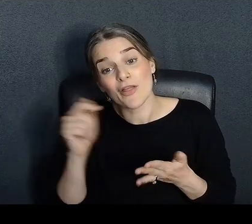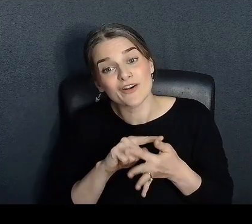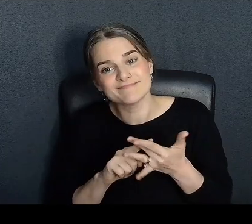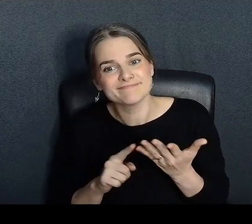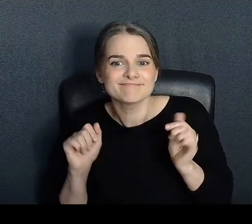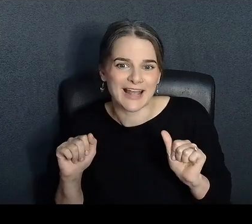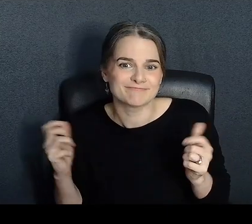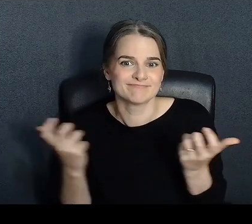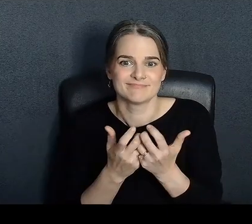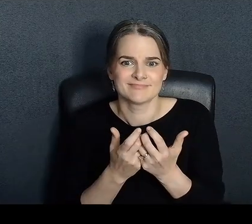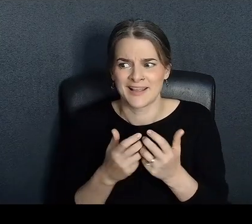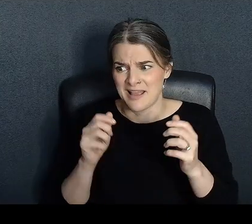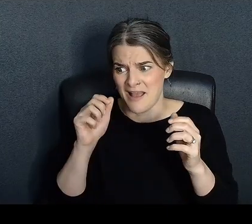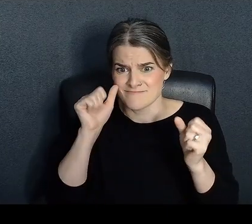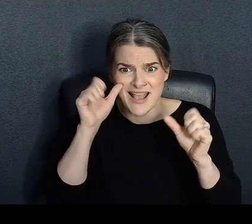by a deaf guy named Julio.